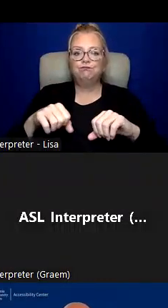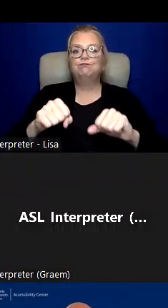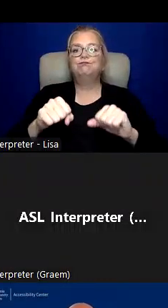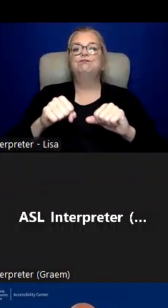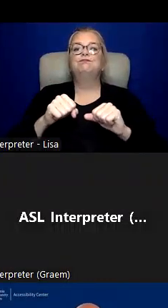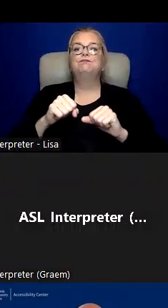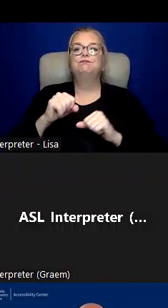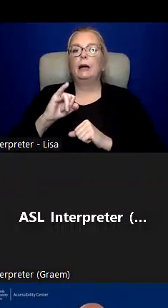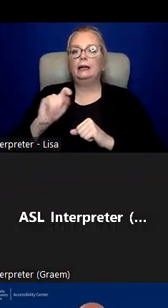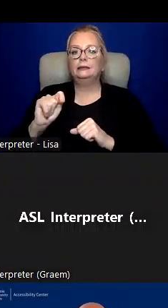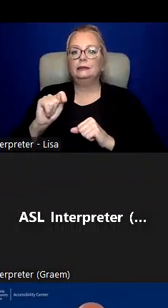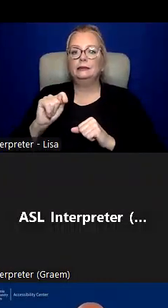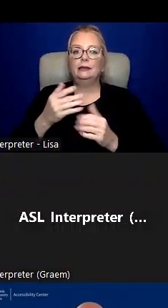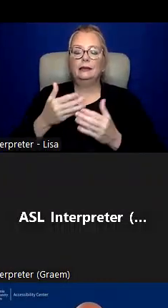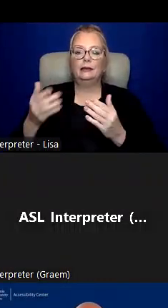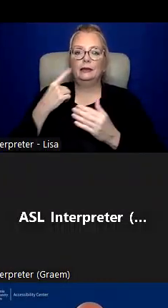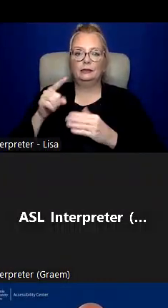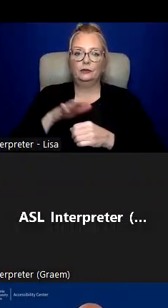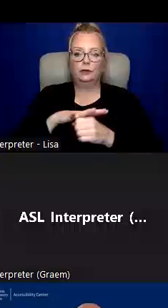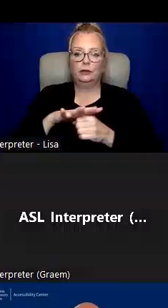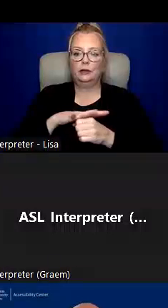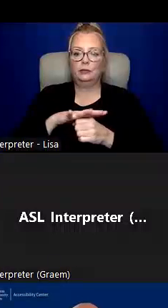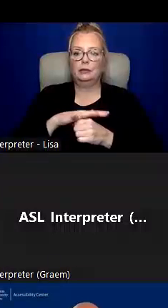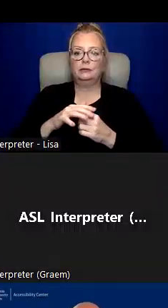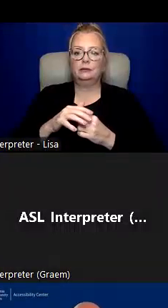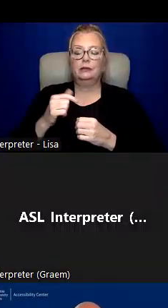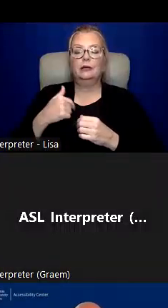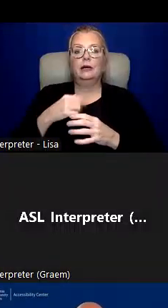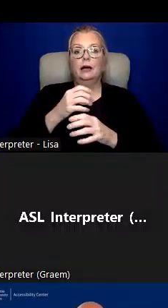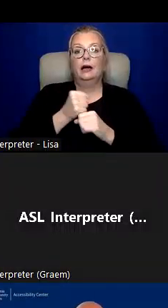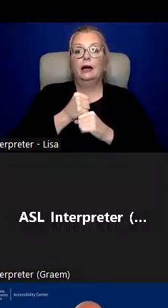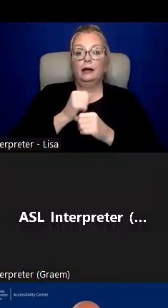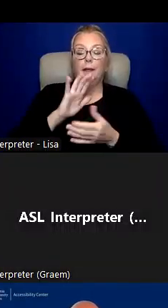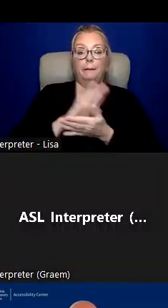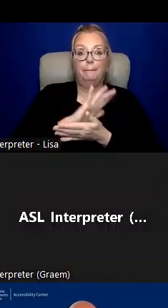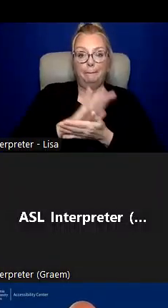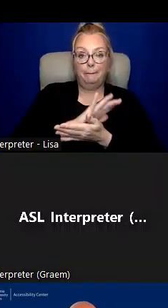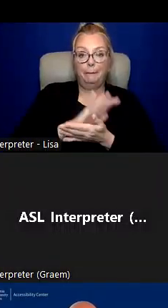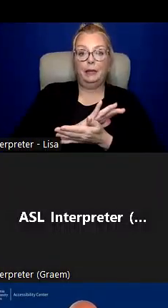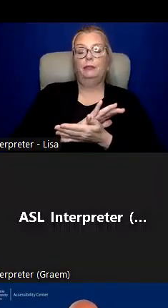I would receive paper requisitions that was back in the day where that's